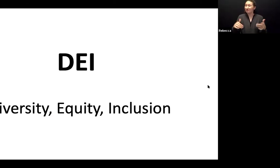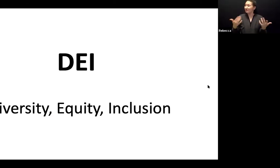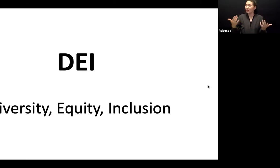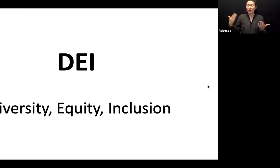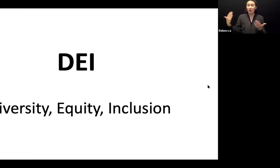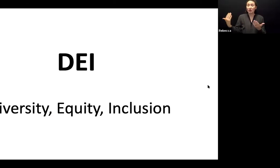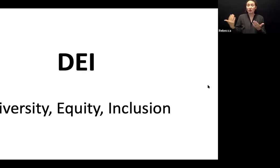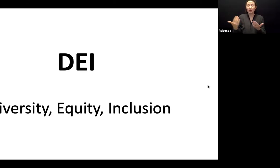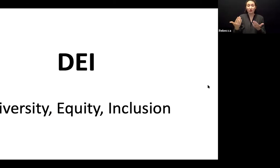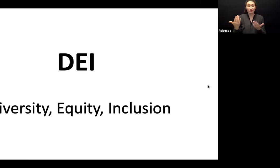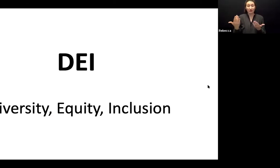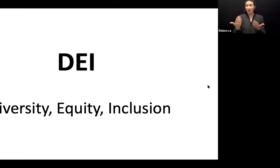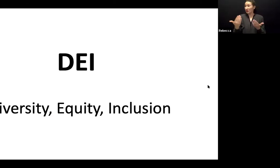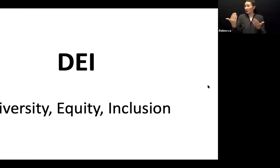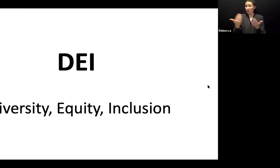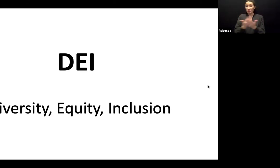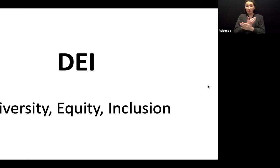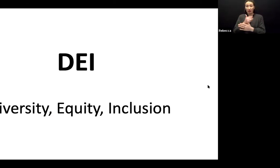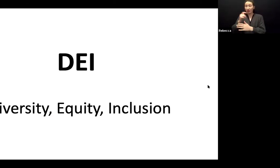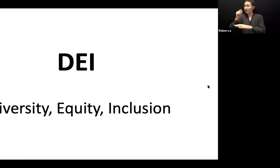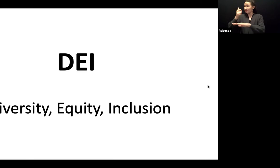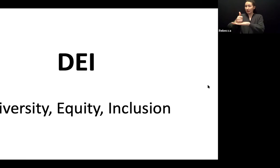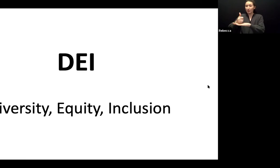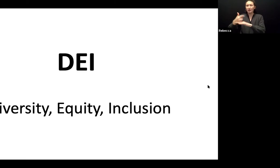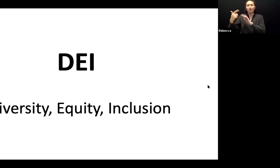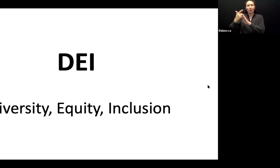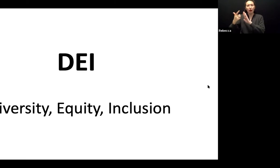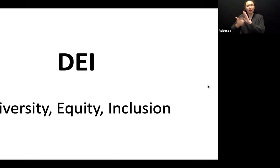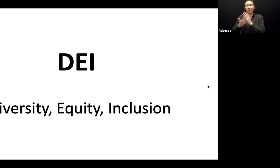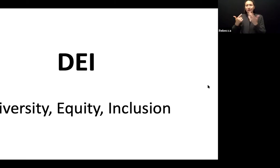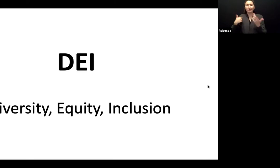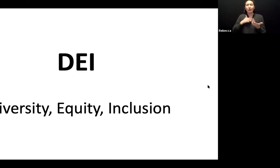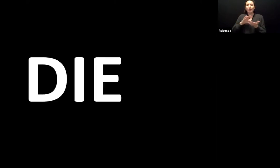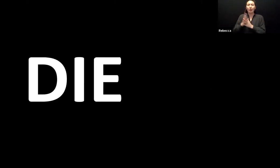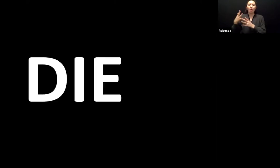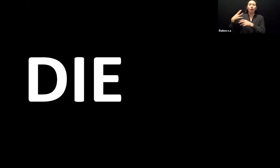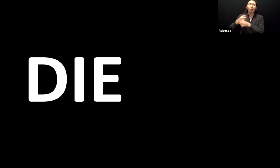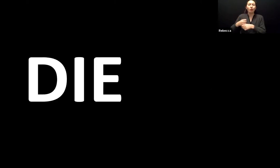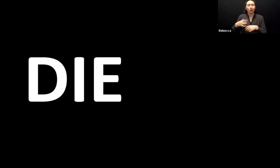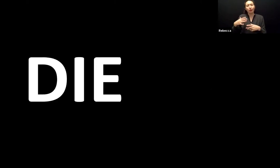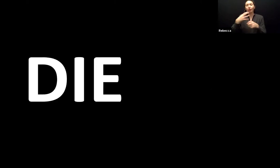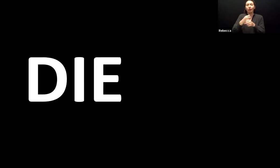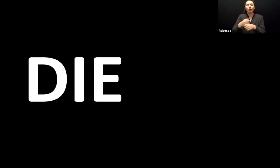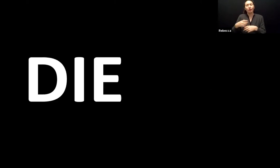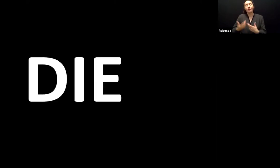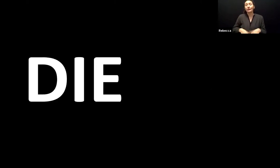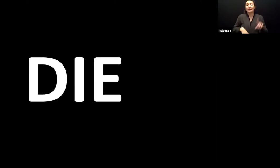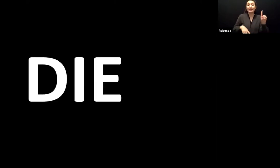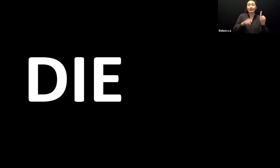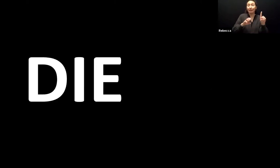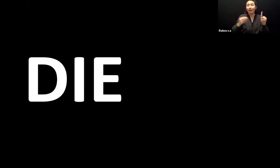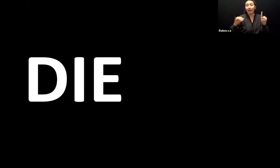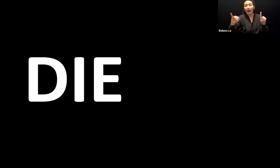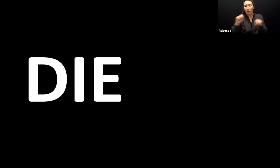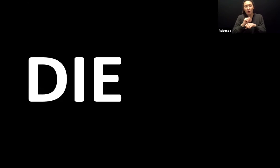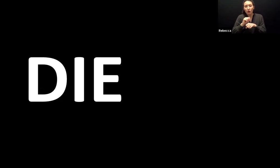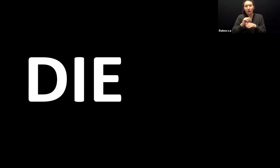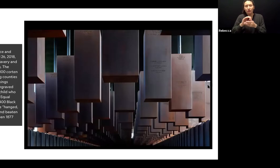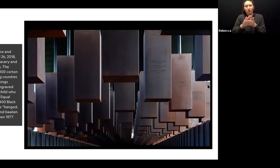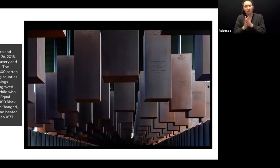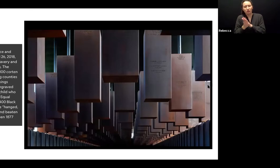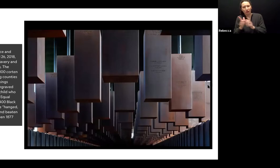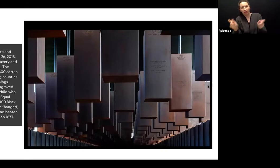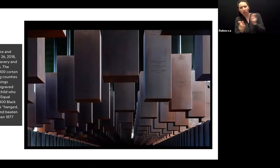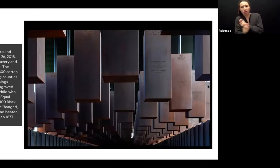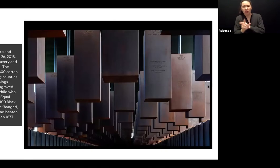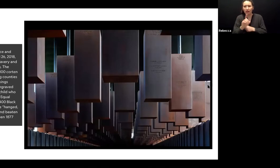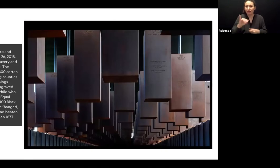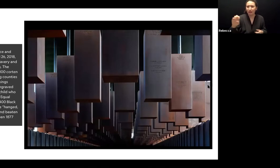hours in front of open casket, over several days, demanding not only that the painting